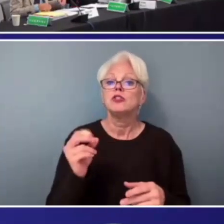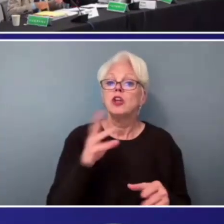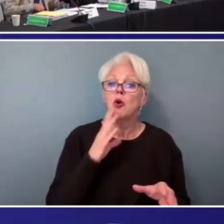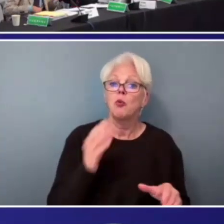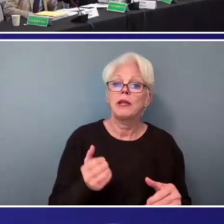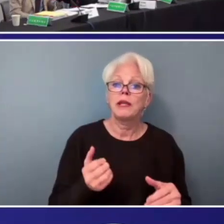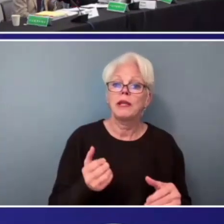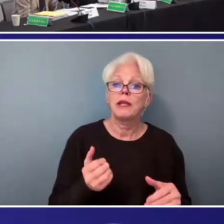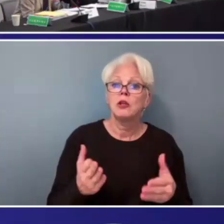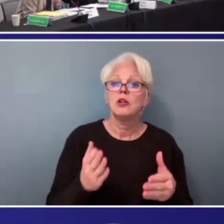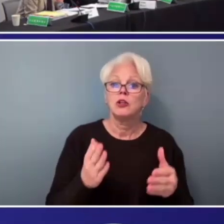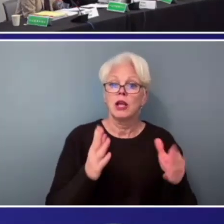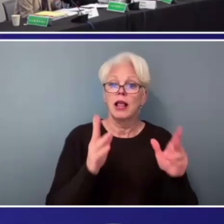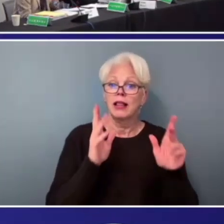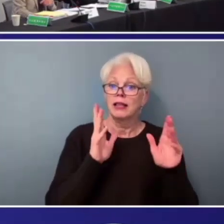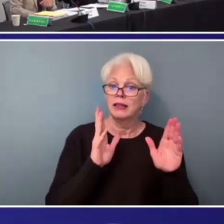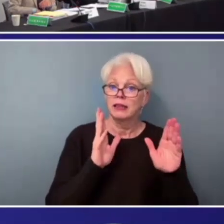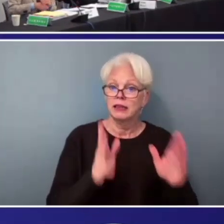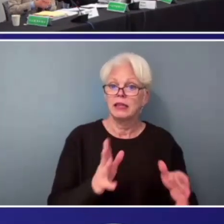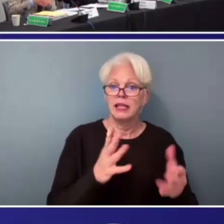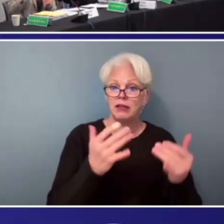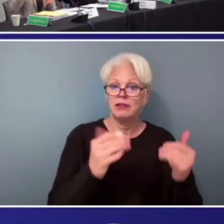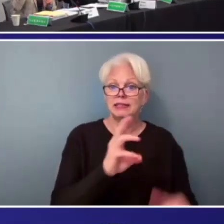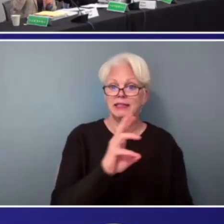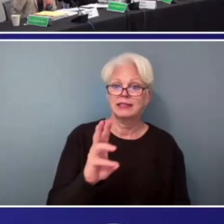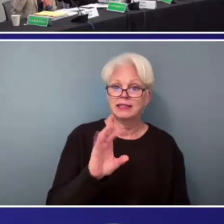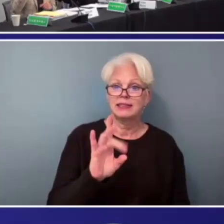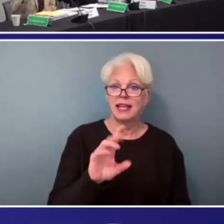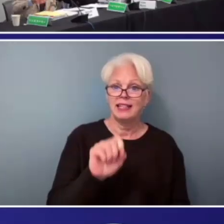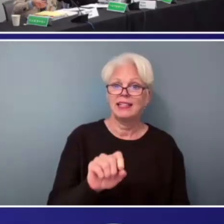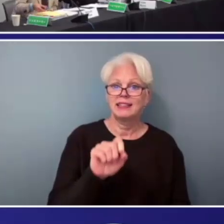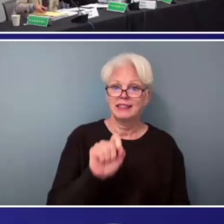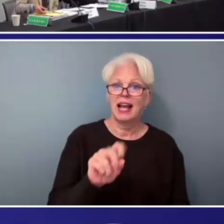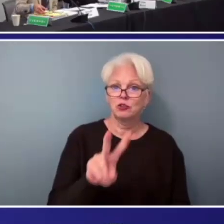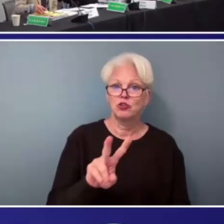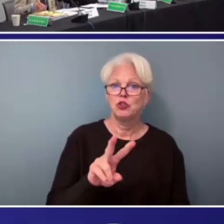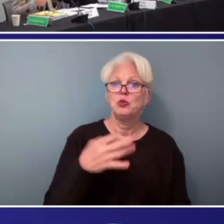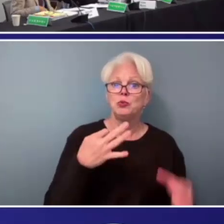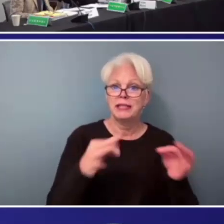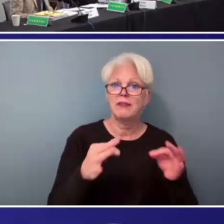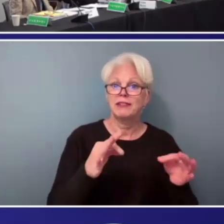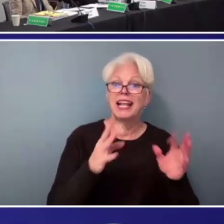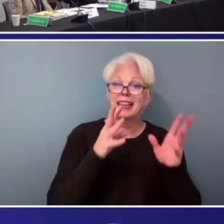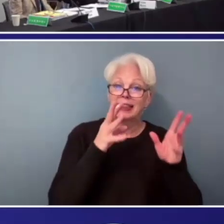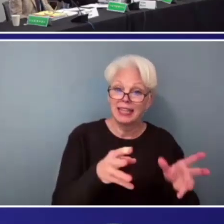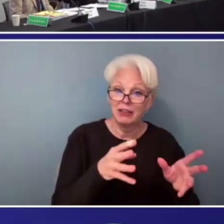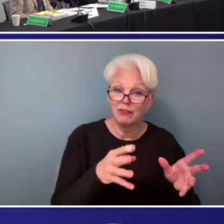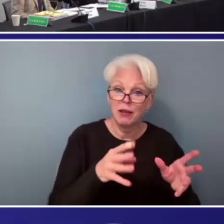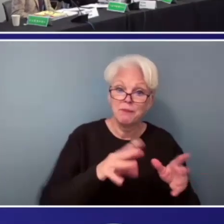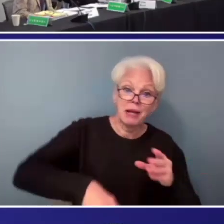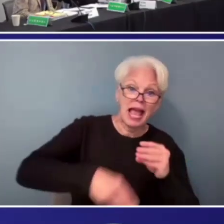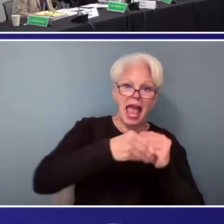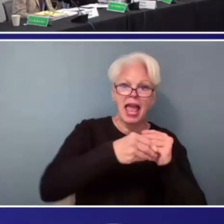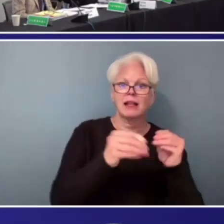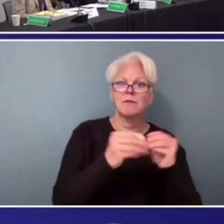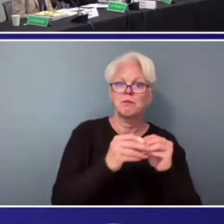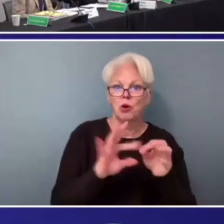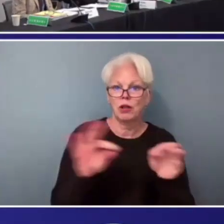a single word of the existing 668.2 definition, but rather adding additional language to clarify the meaning of the